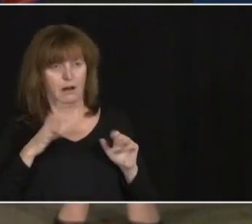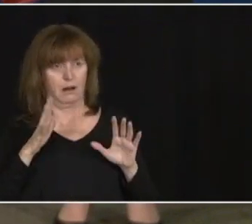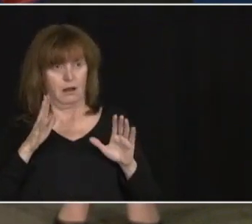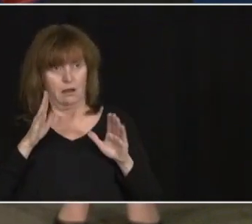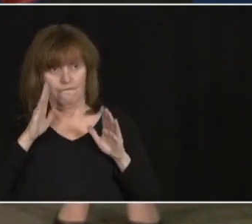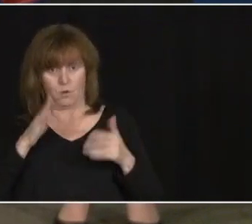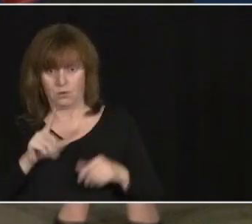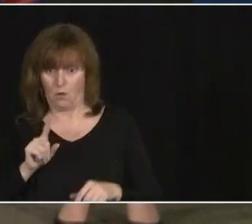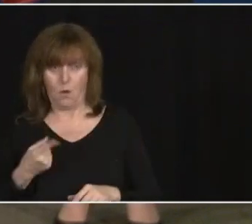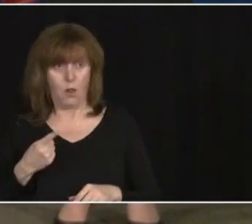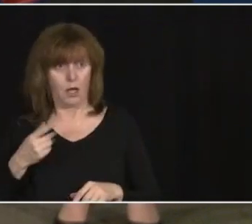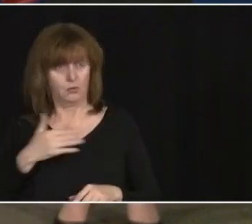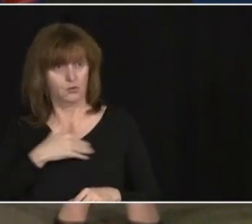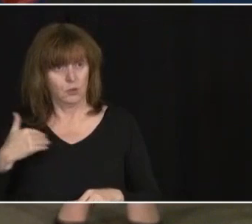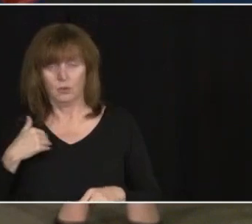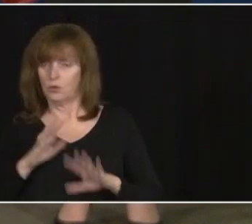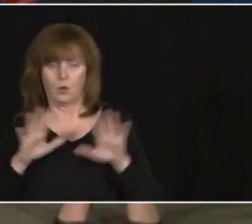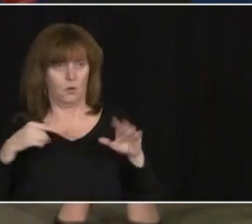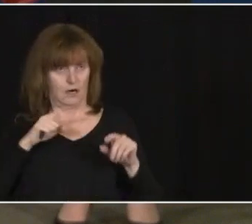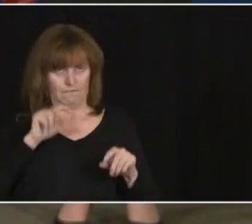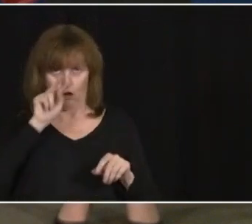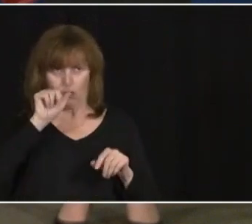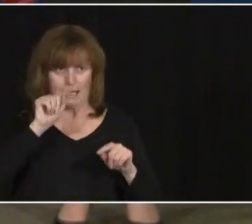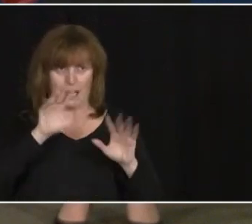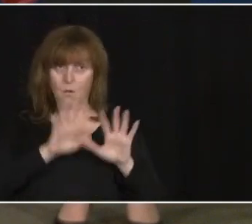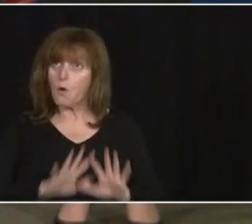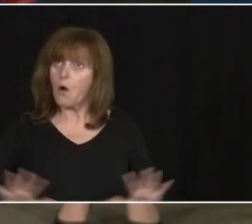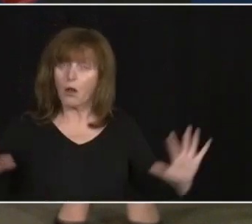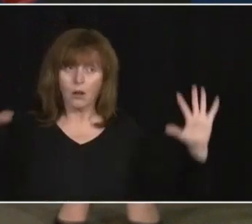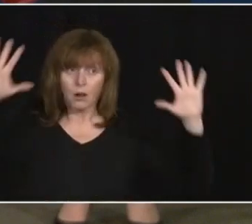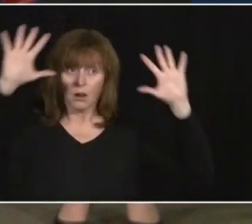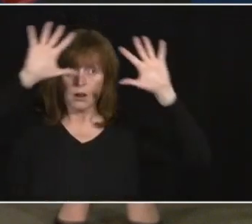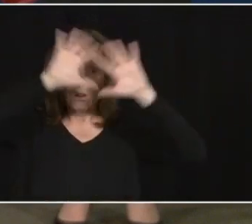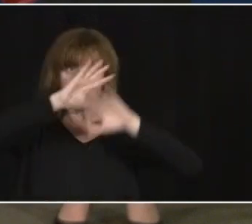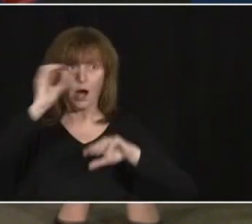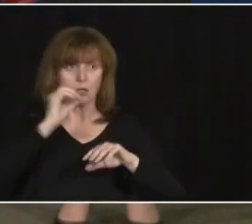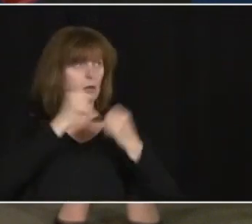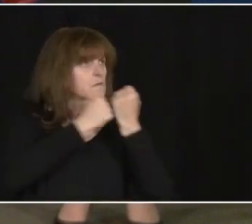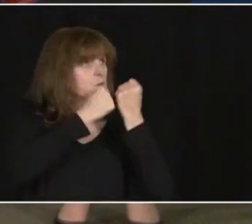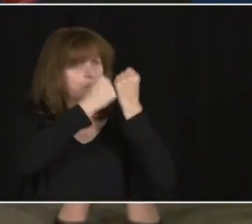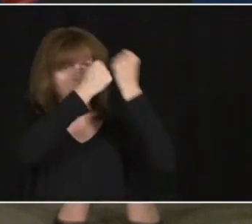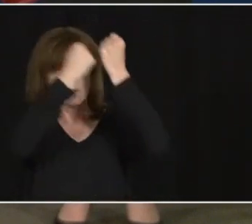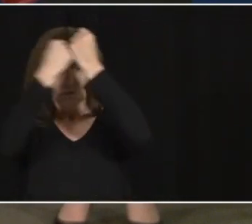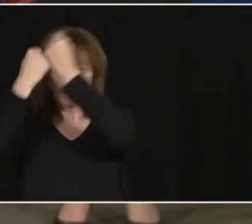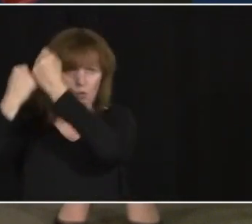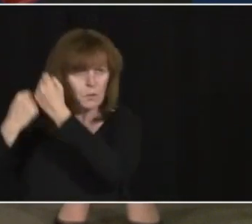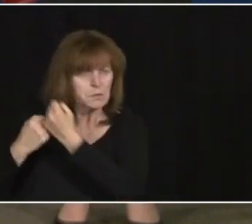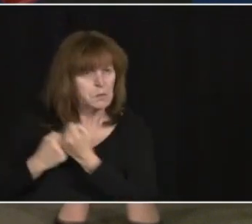that we support everyone in the province equally. Next question.